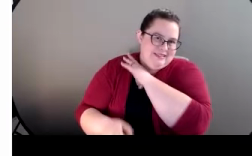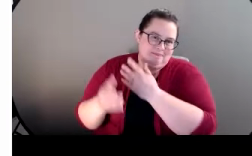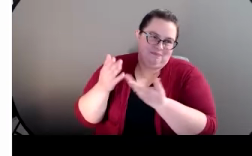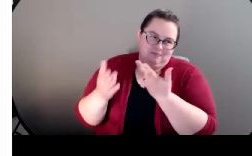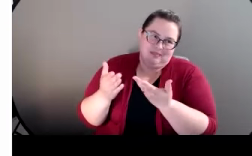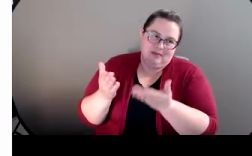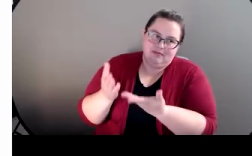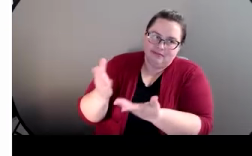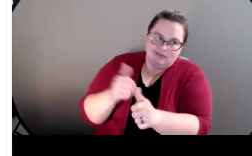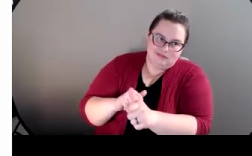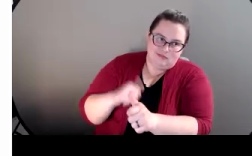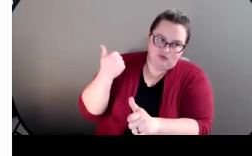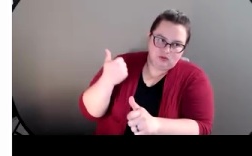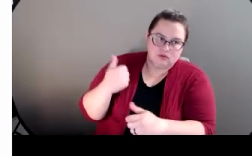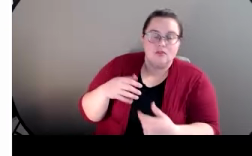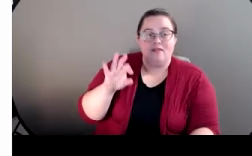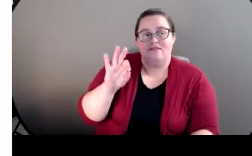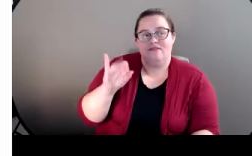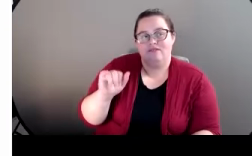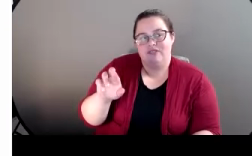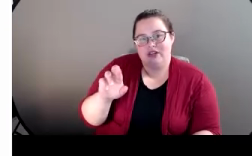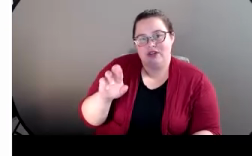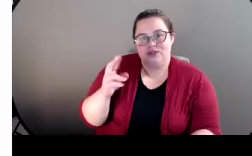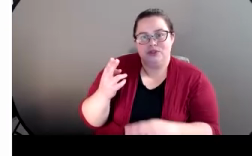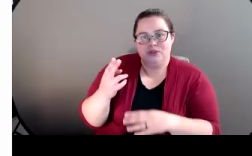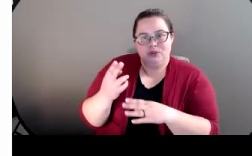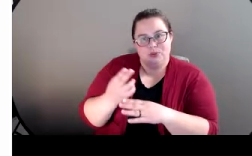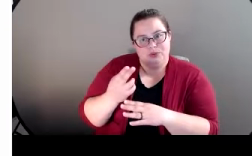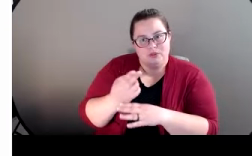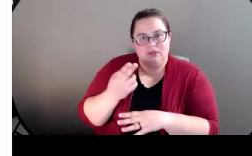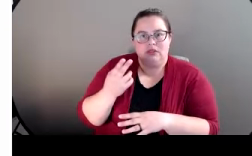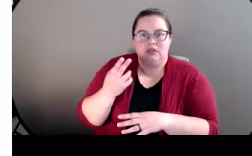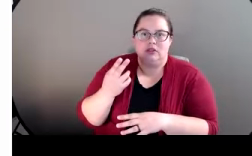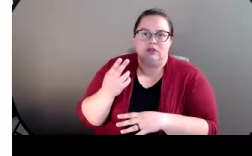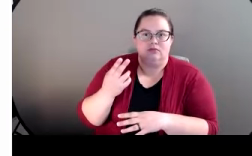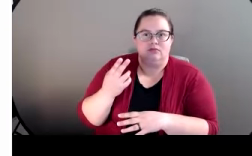So the idea behind fair use is that, in general, this is a summary